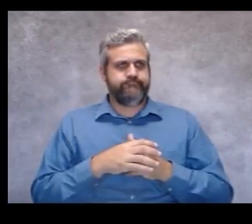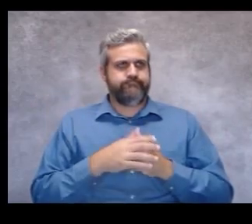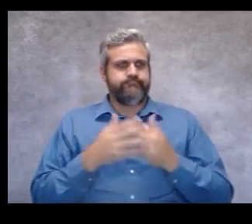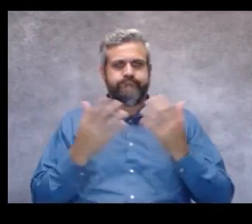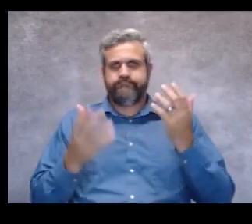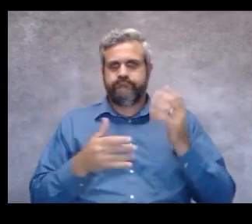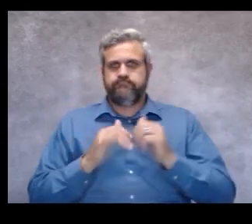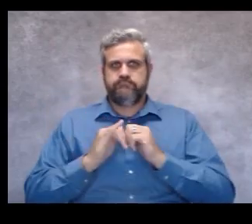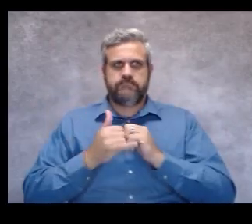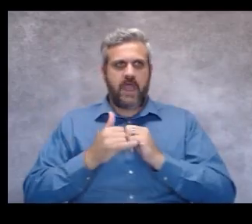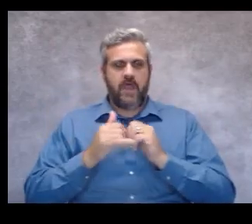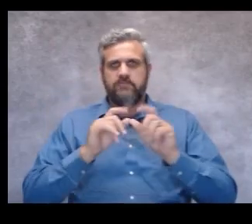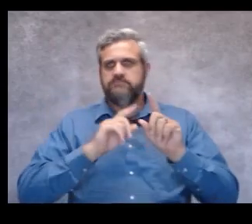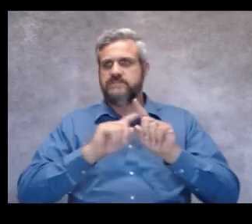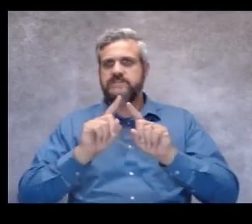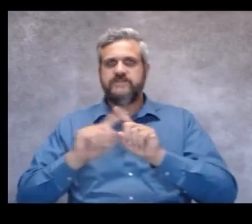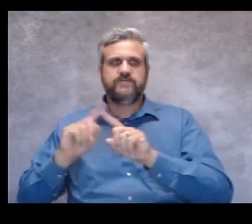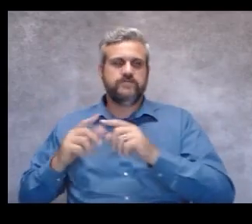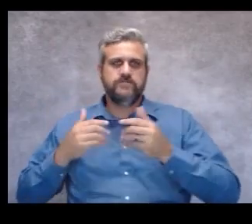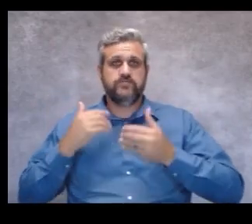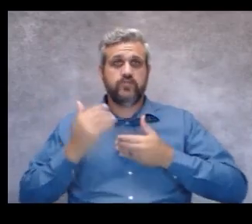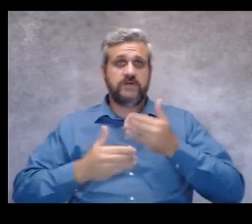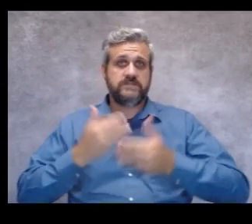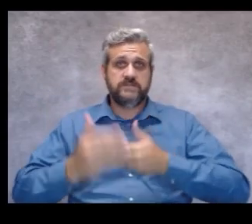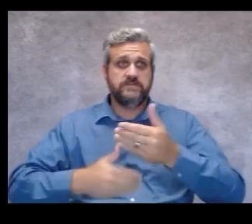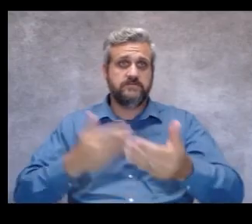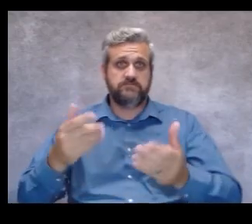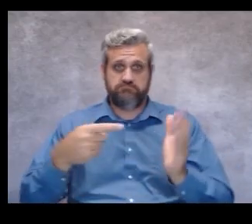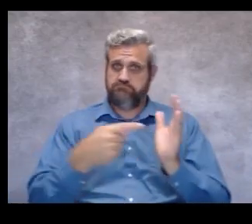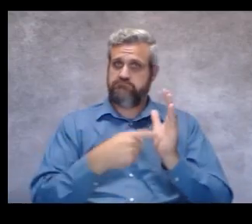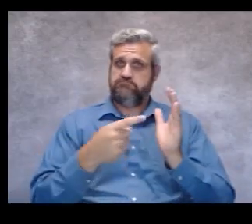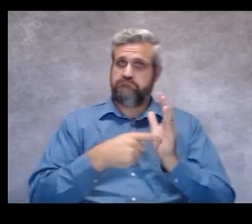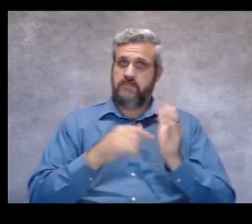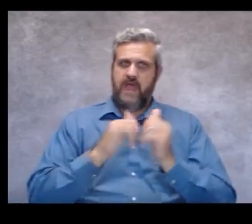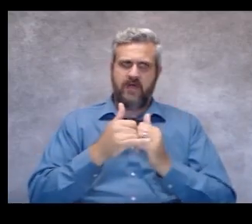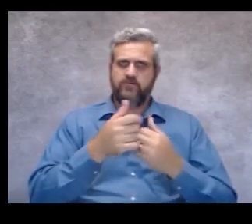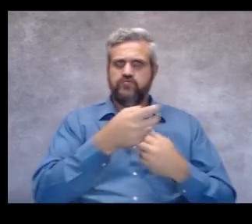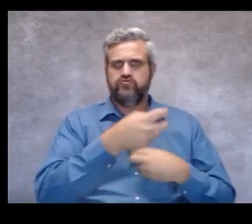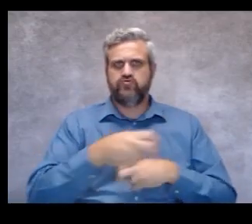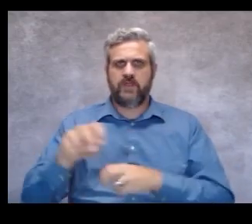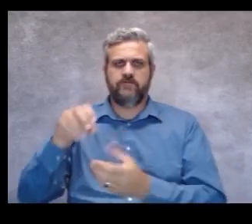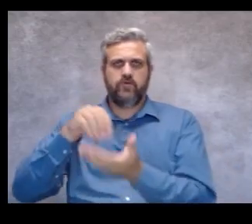uh how to do different processes. It talks about how to transfer records. It